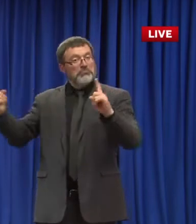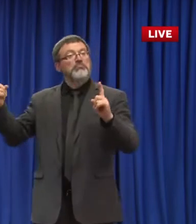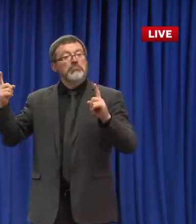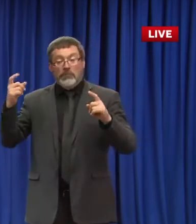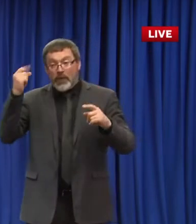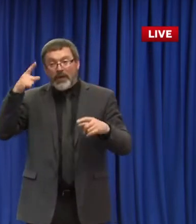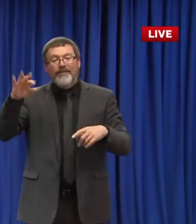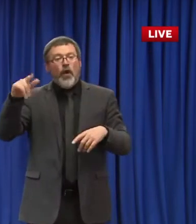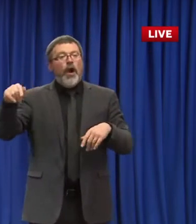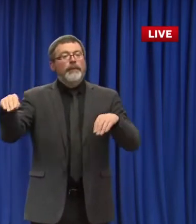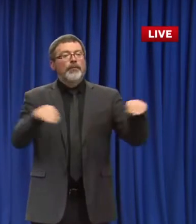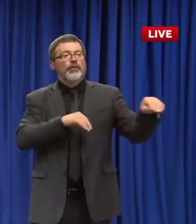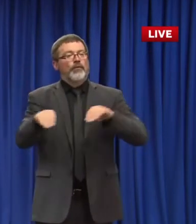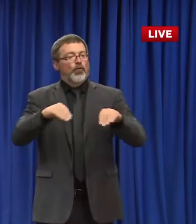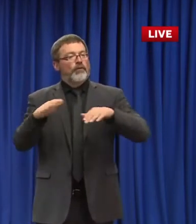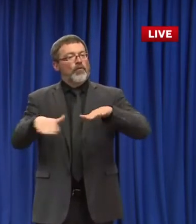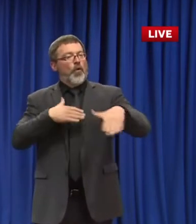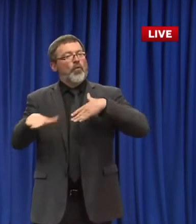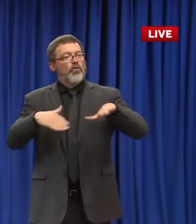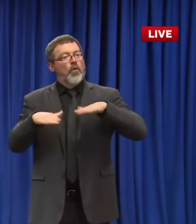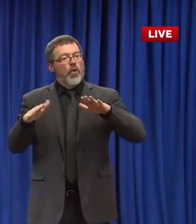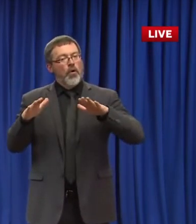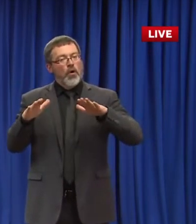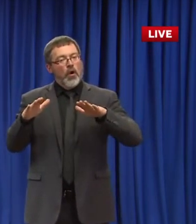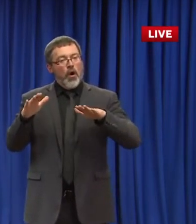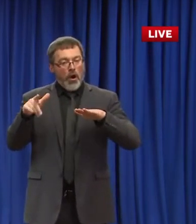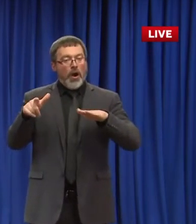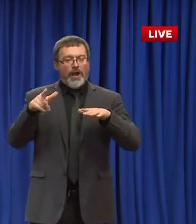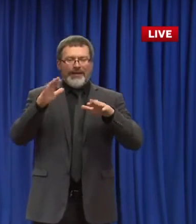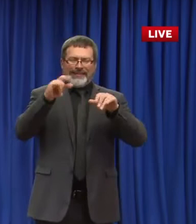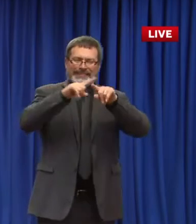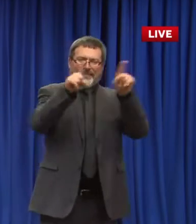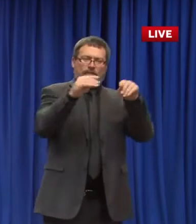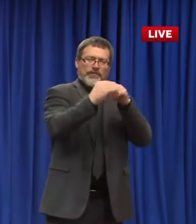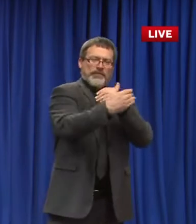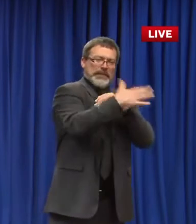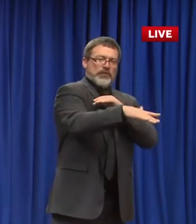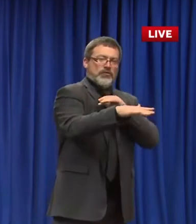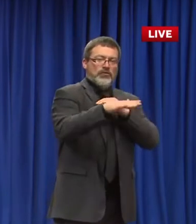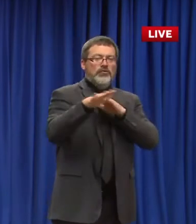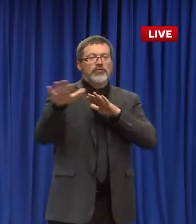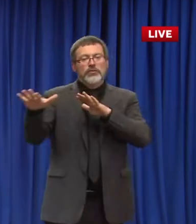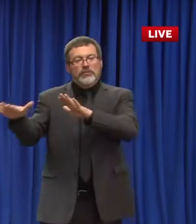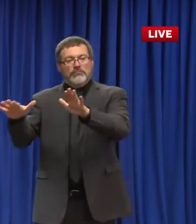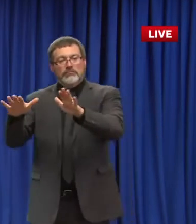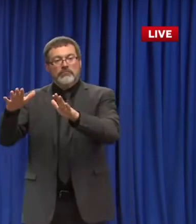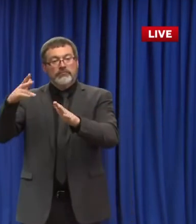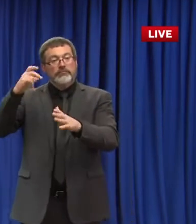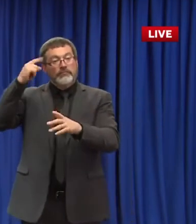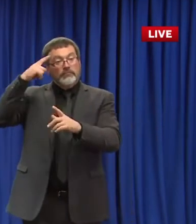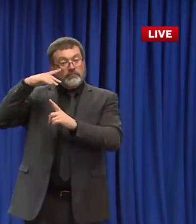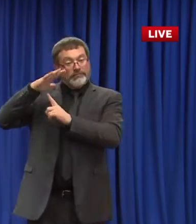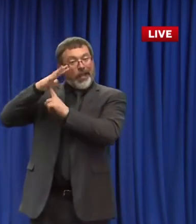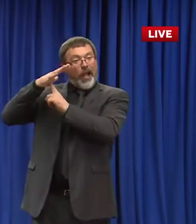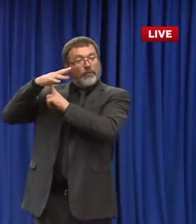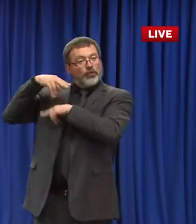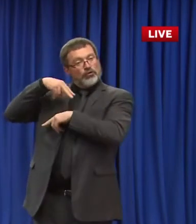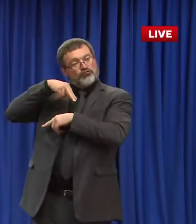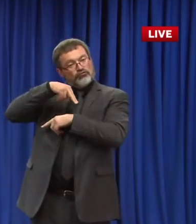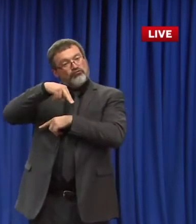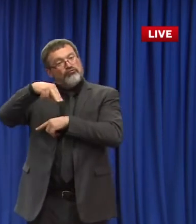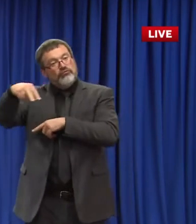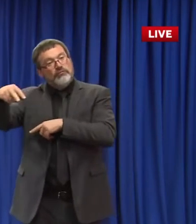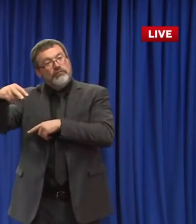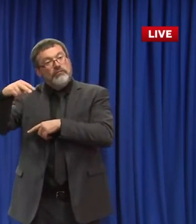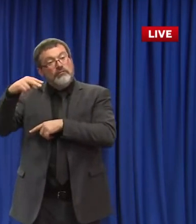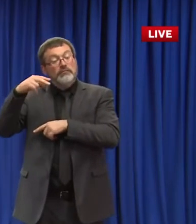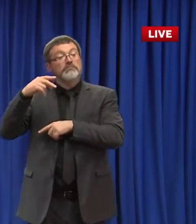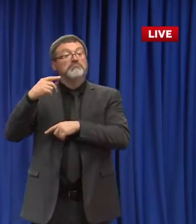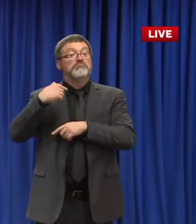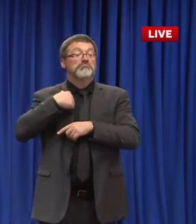I ALSO LOOK AT OUR TRAIL SYSTEM AND I GET IT HIKING TRAILS DIFFERENT THAN THE BEACH, BUT YOU KNOW, WE’VE DONE THINGS WHERE WE’VE FLOWN OVER THE TOP OF LIKE MOUNT MOUNT MAJOR FOR